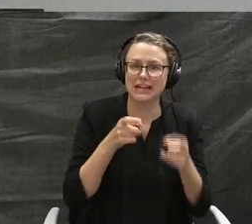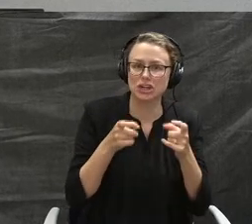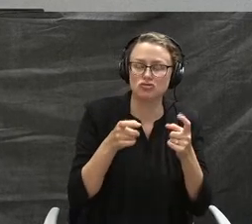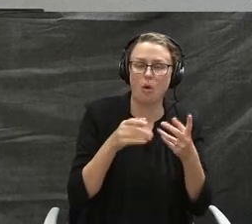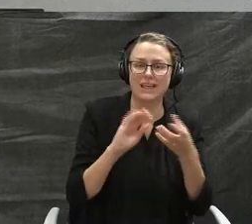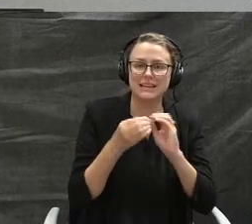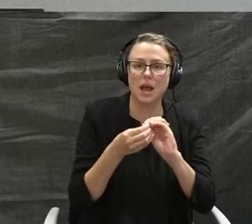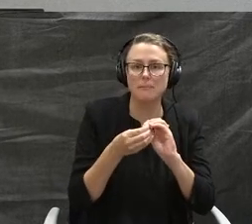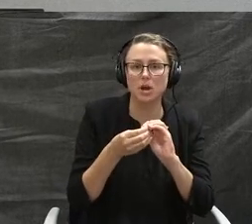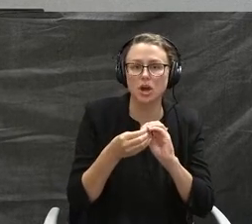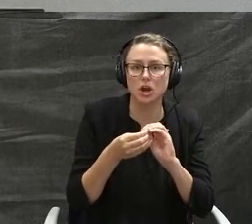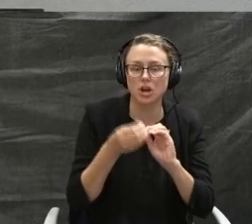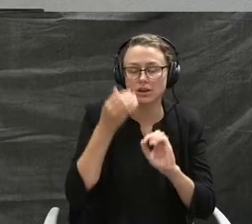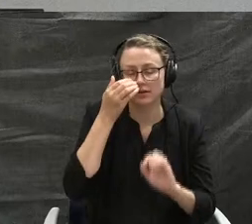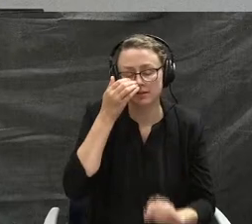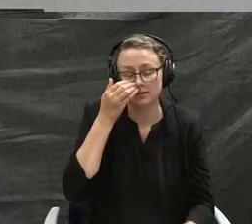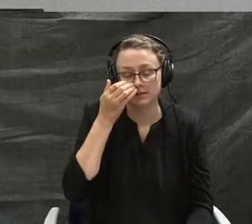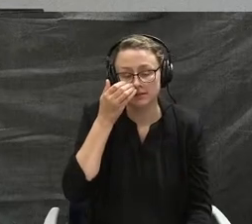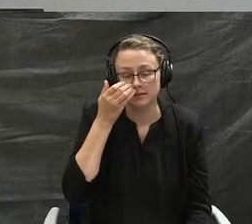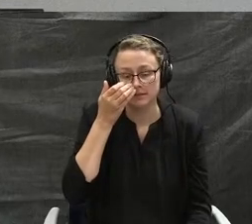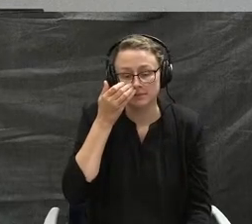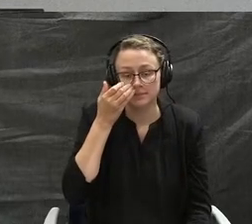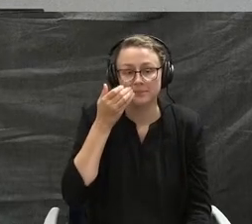And if that